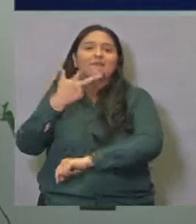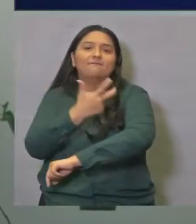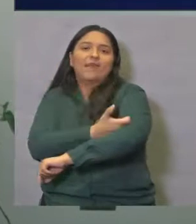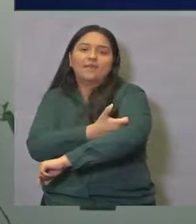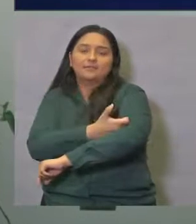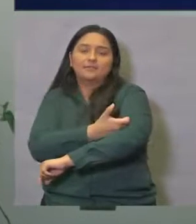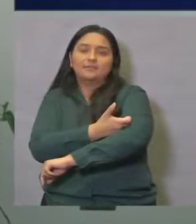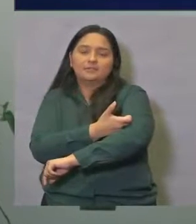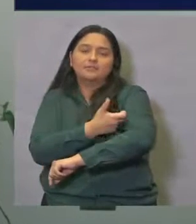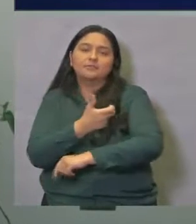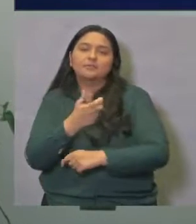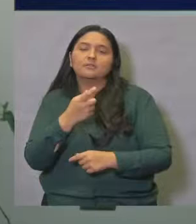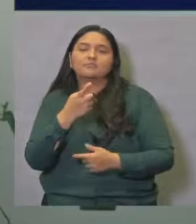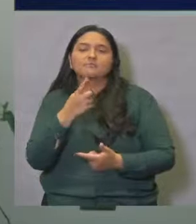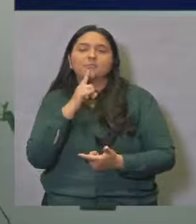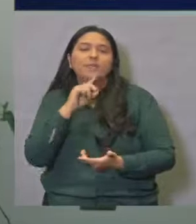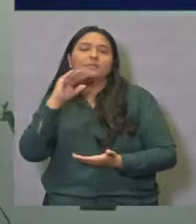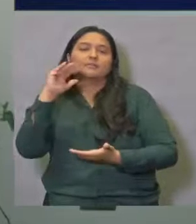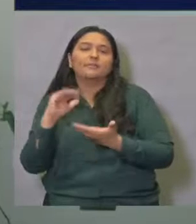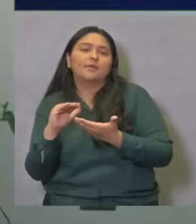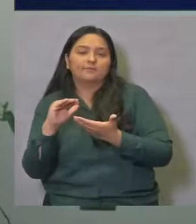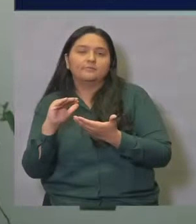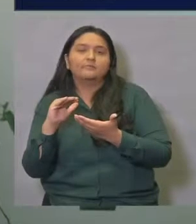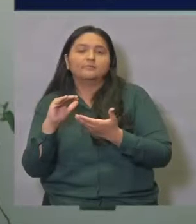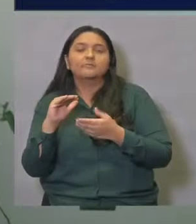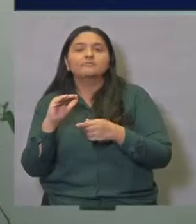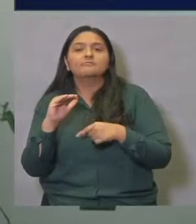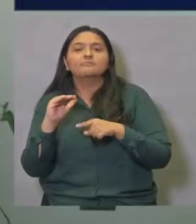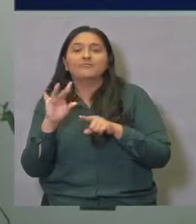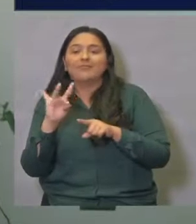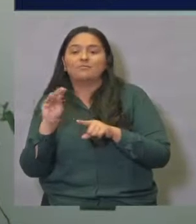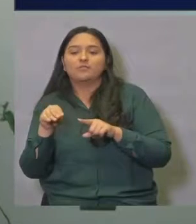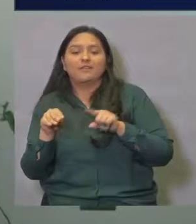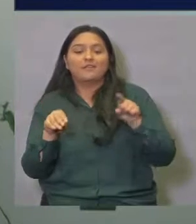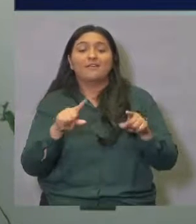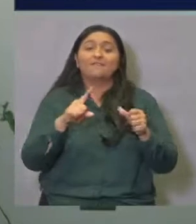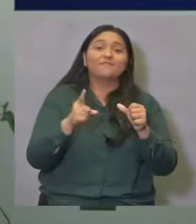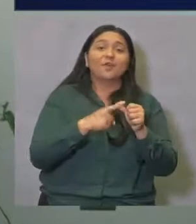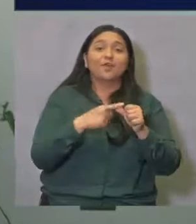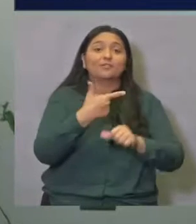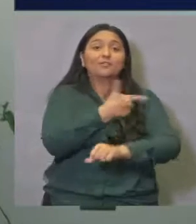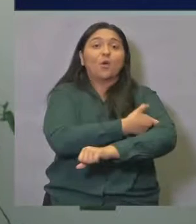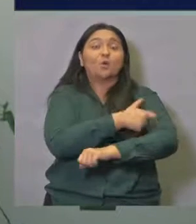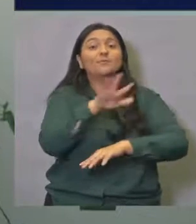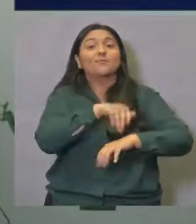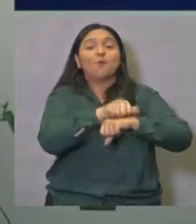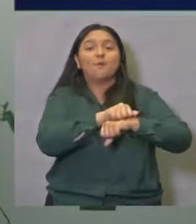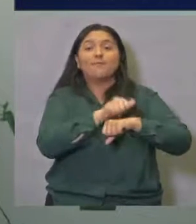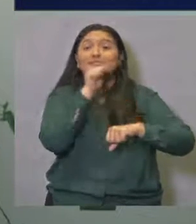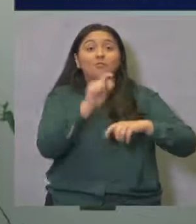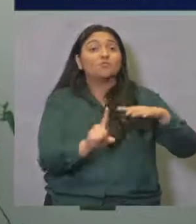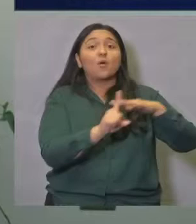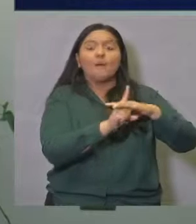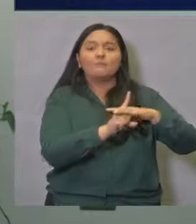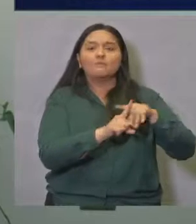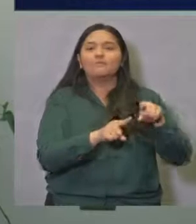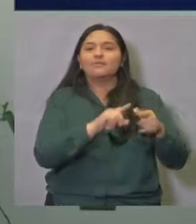SECOND VACCINE DOSES, AND IT IS